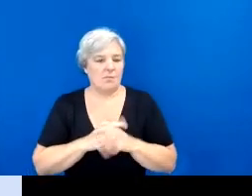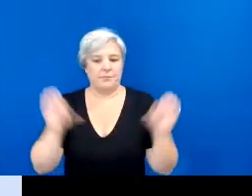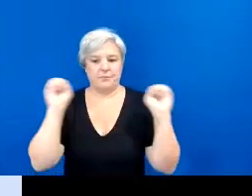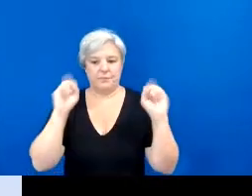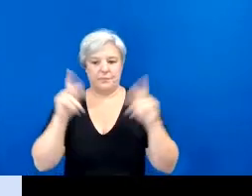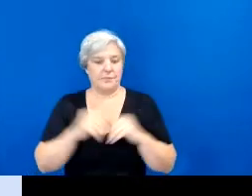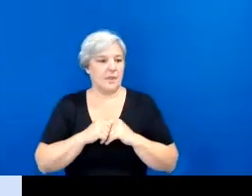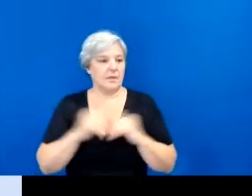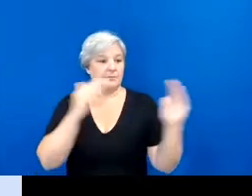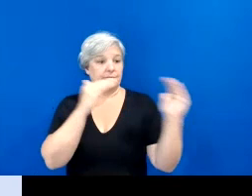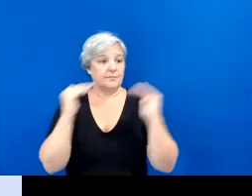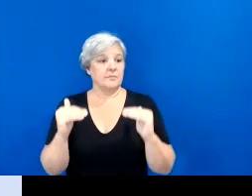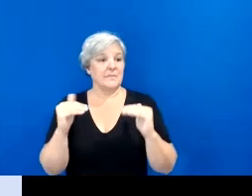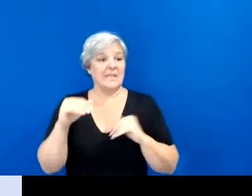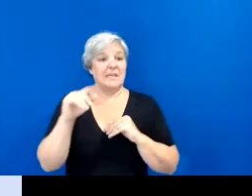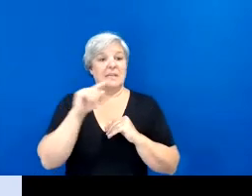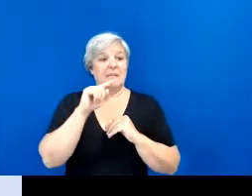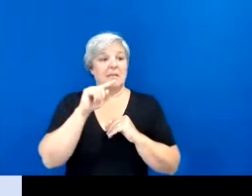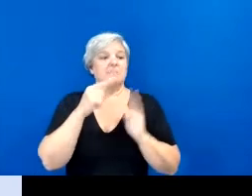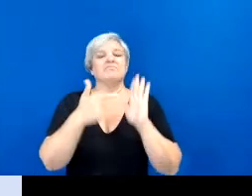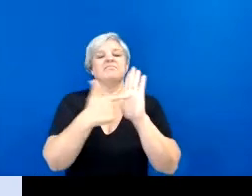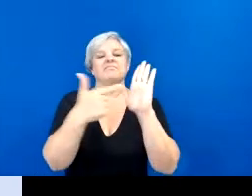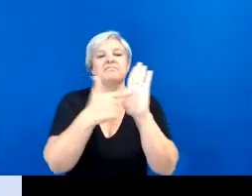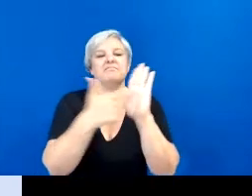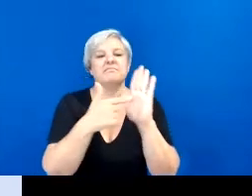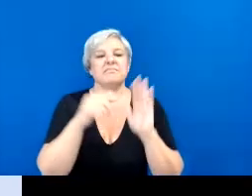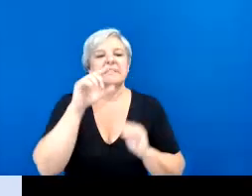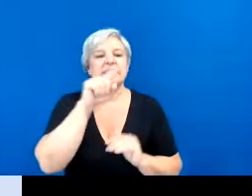here are some examples of ZTC